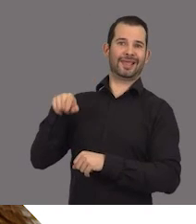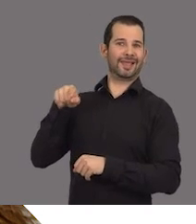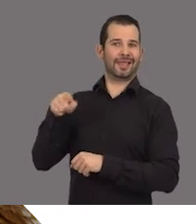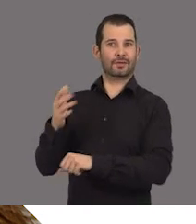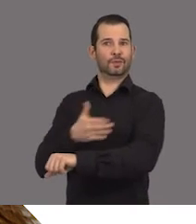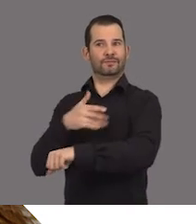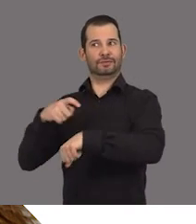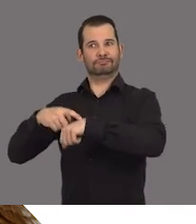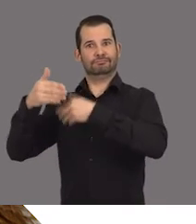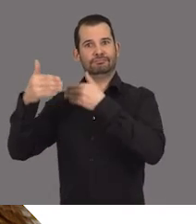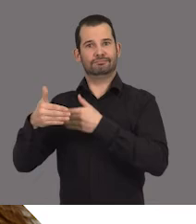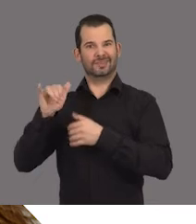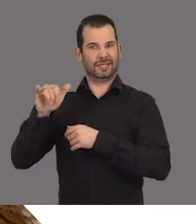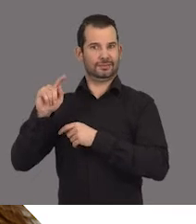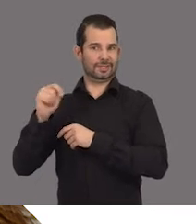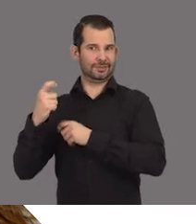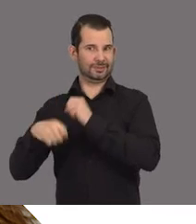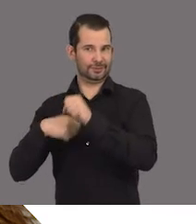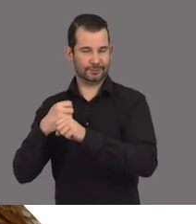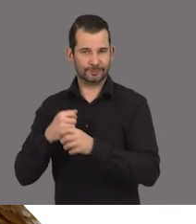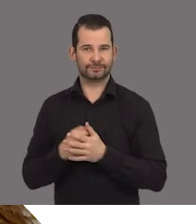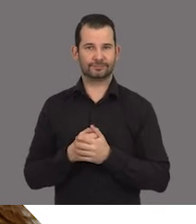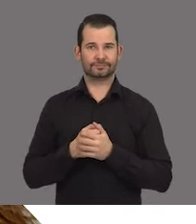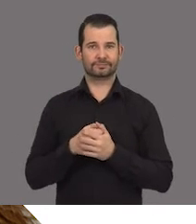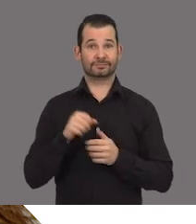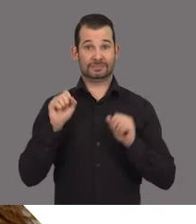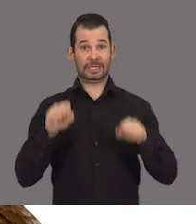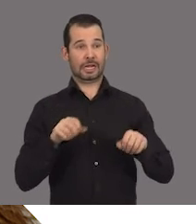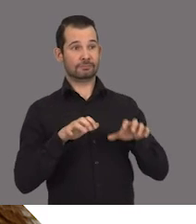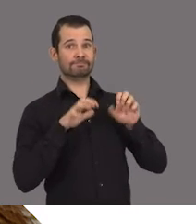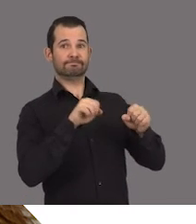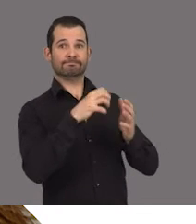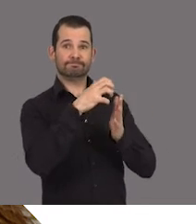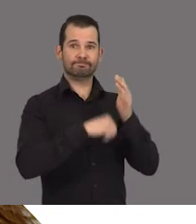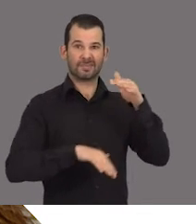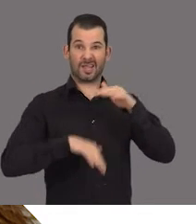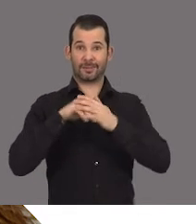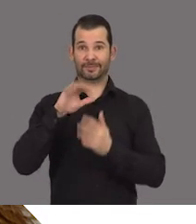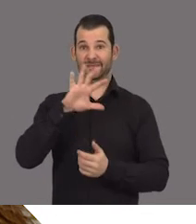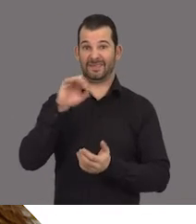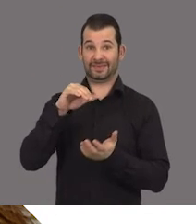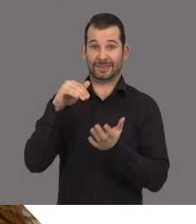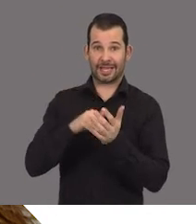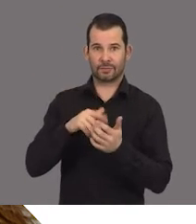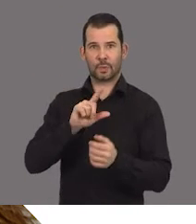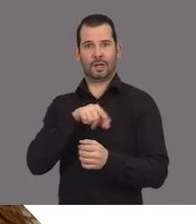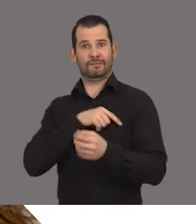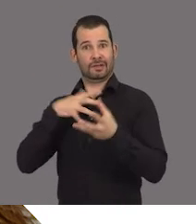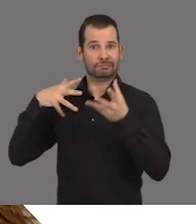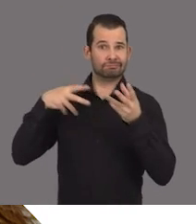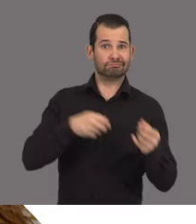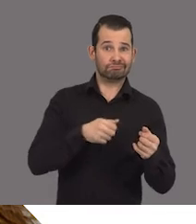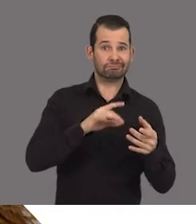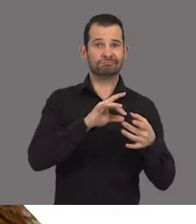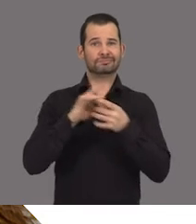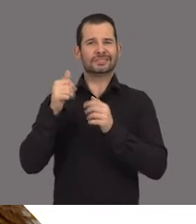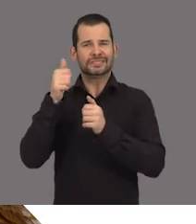You can claim up to $50,000 in qualifying expenditures for each qualifying renovation completed.